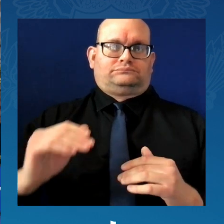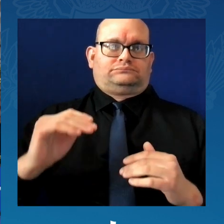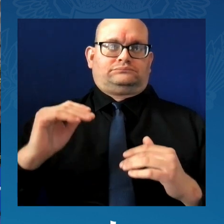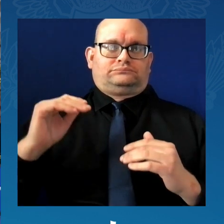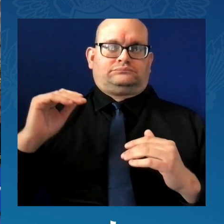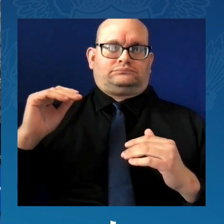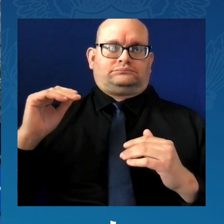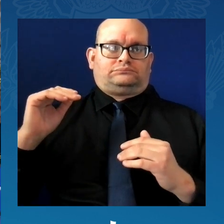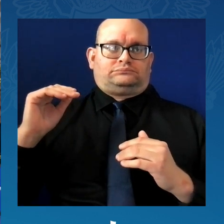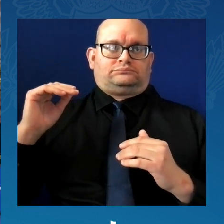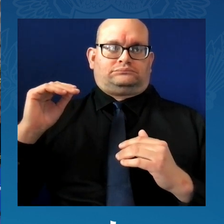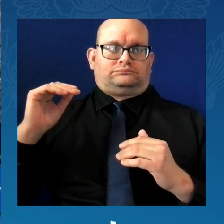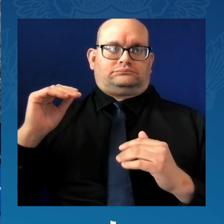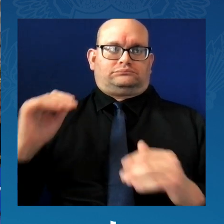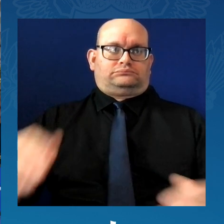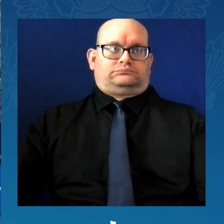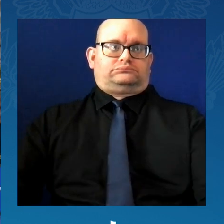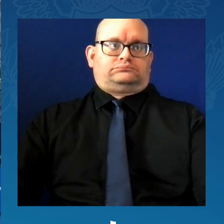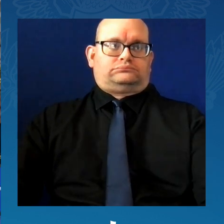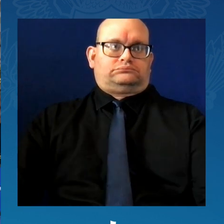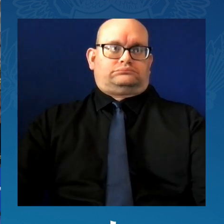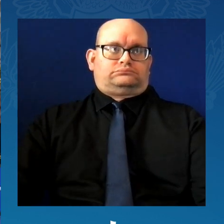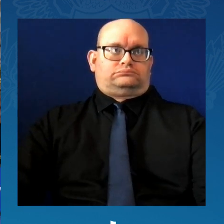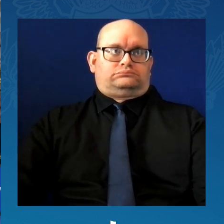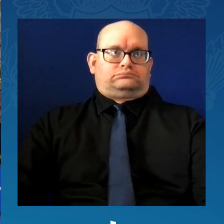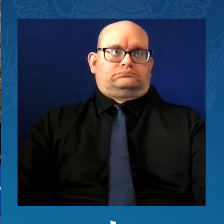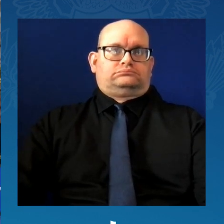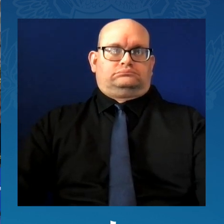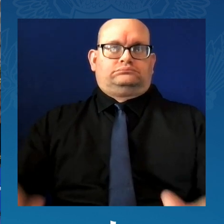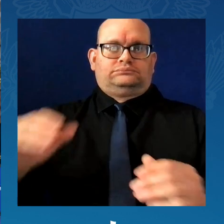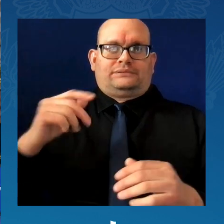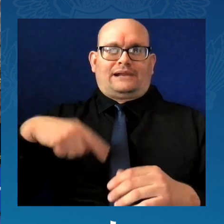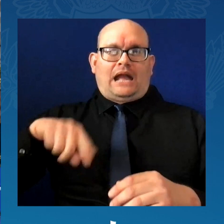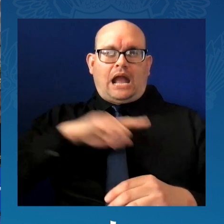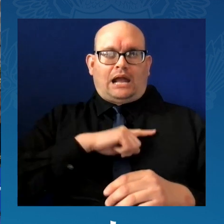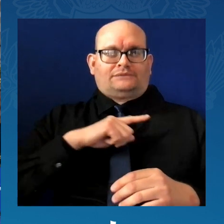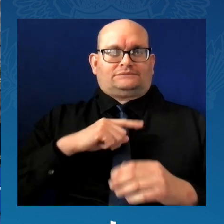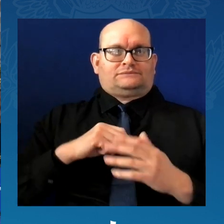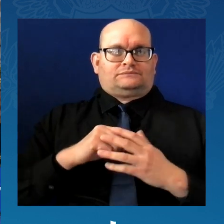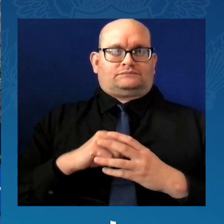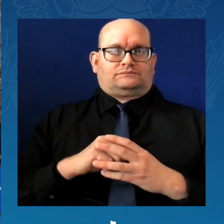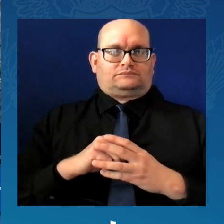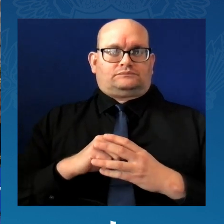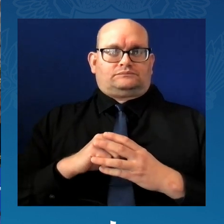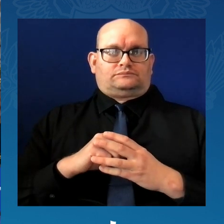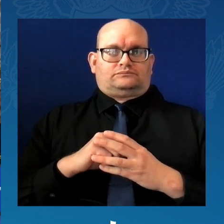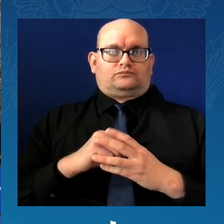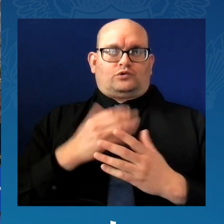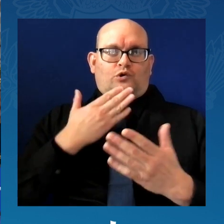and how you can advise us to have a meaningful commitment to building the workforce,